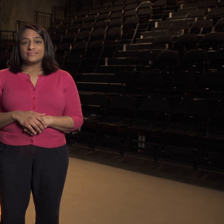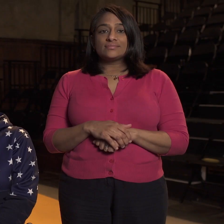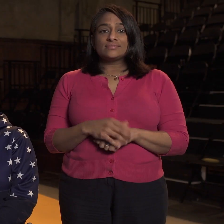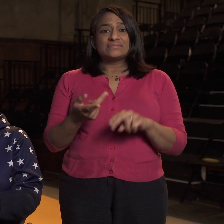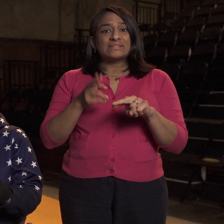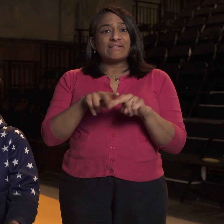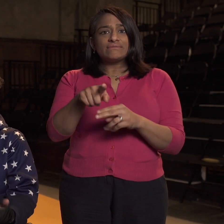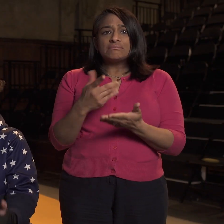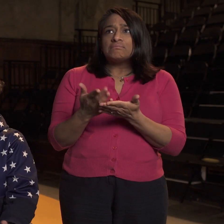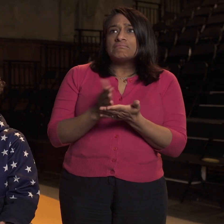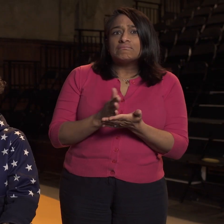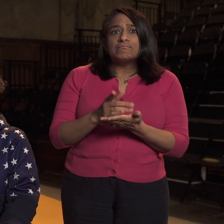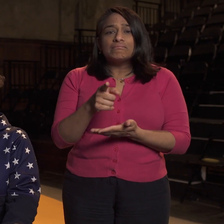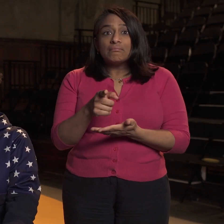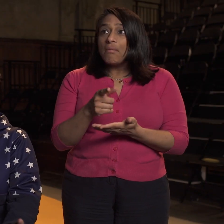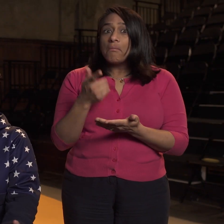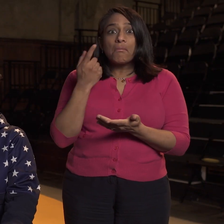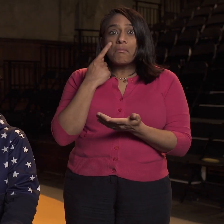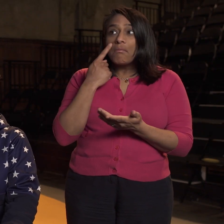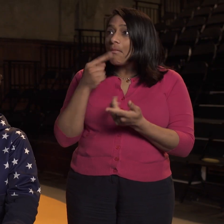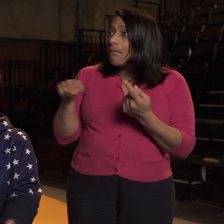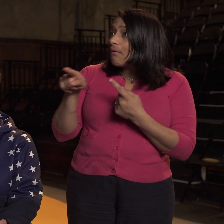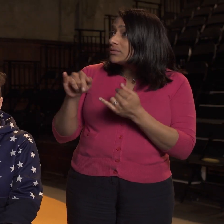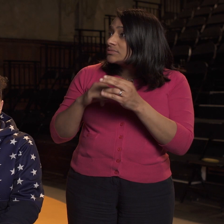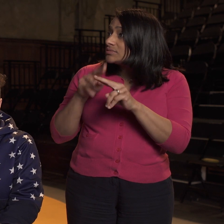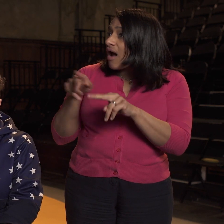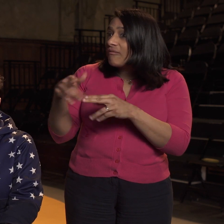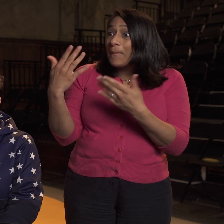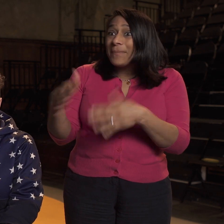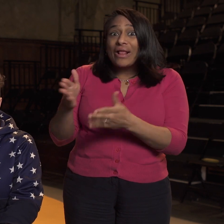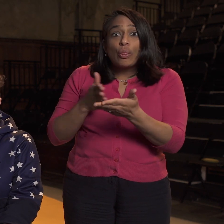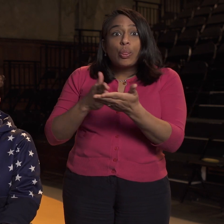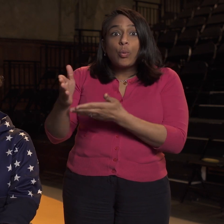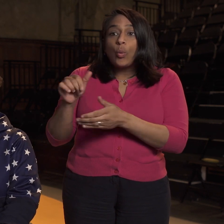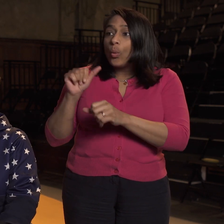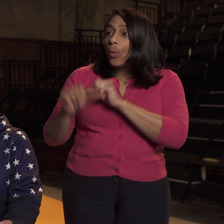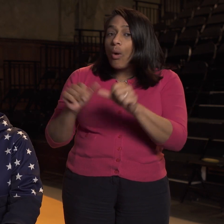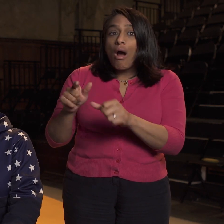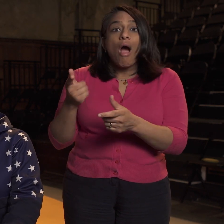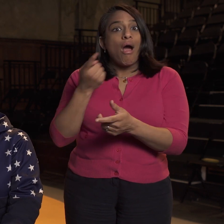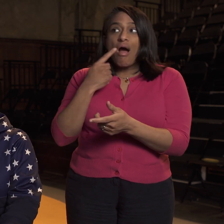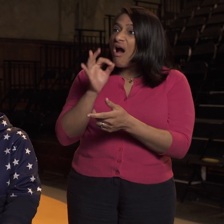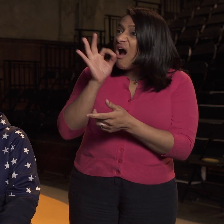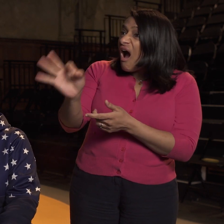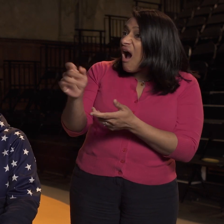It’s really helpful to have a member of staff who is familiar with the process so that they can be available to offer guidance.